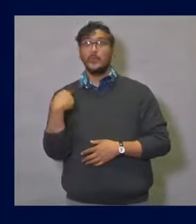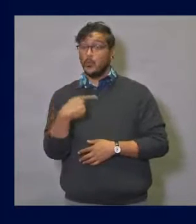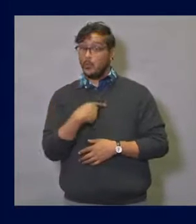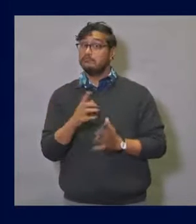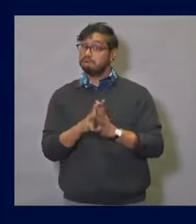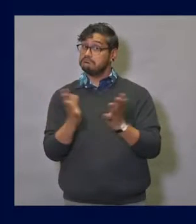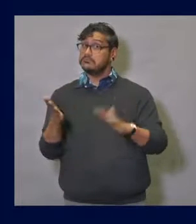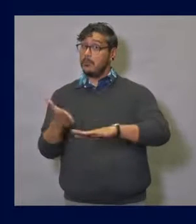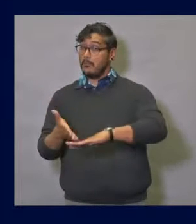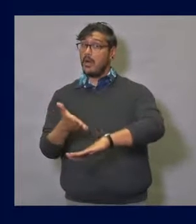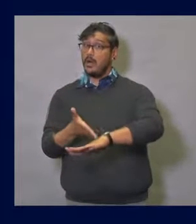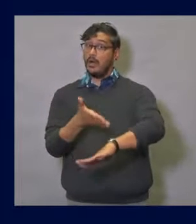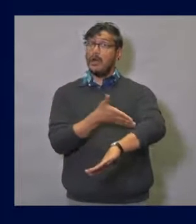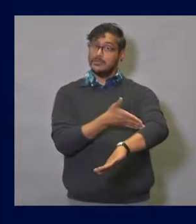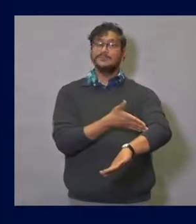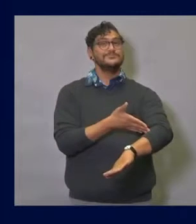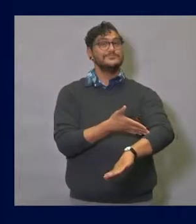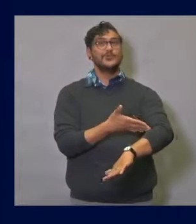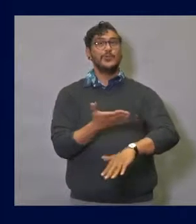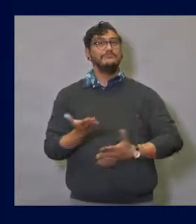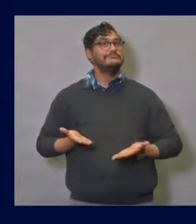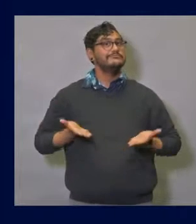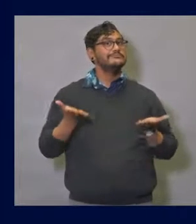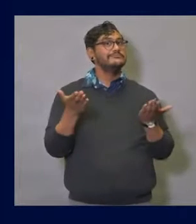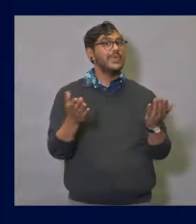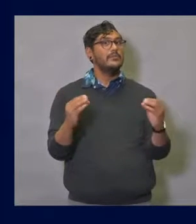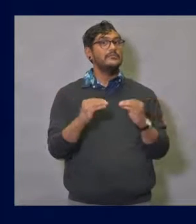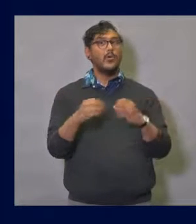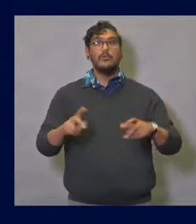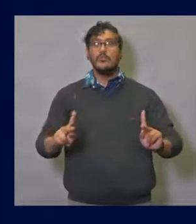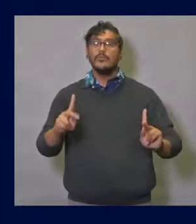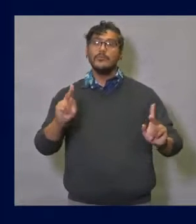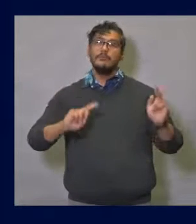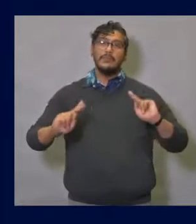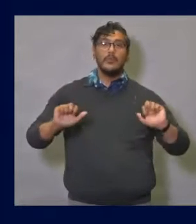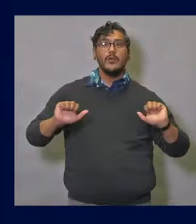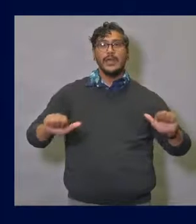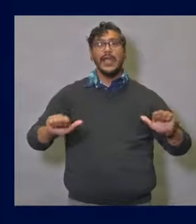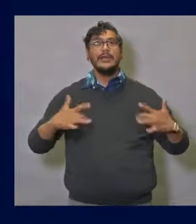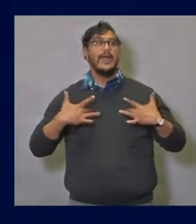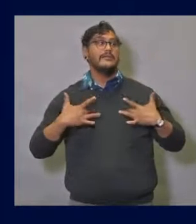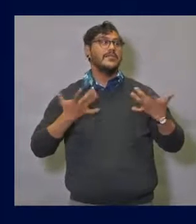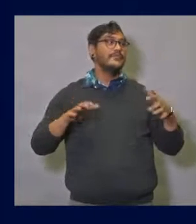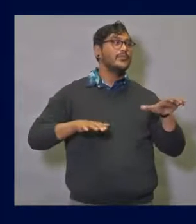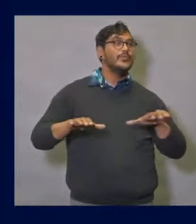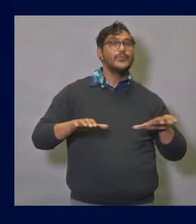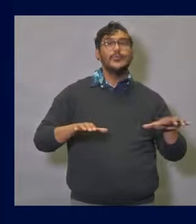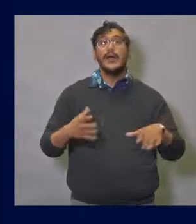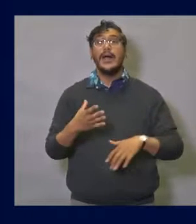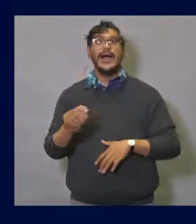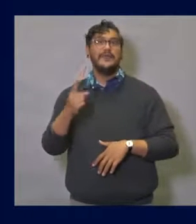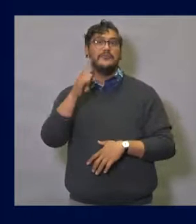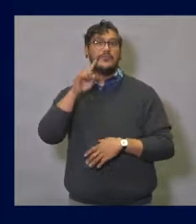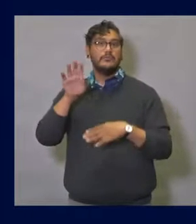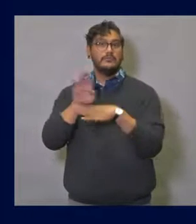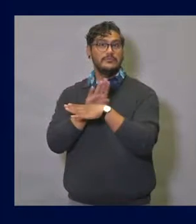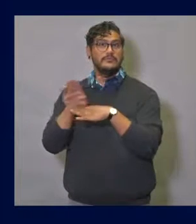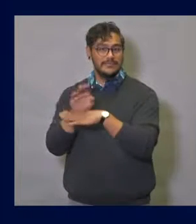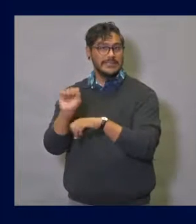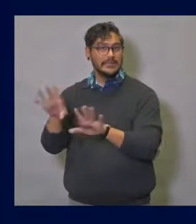BECAUSE WE HAVE MADE SO MUCH PROGRESS, WE CONTINUE TO BE ABLE